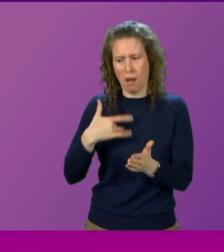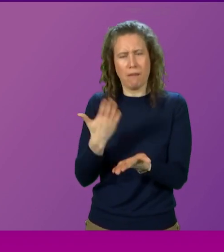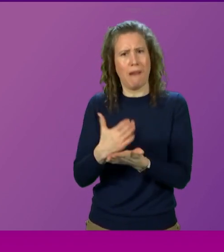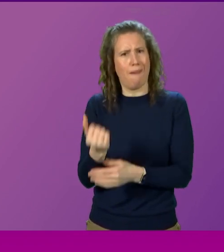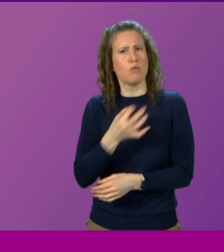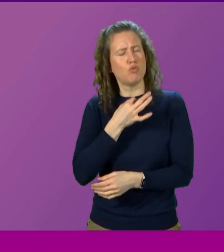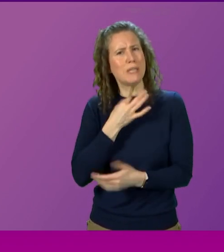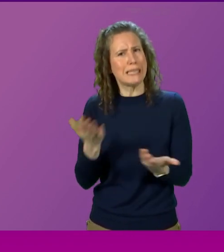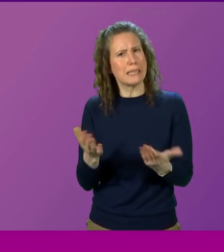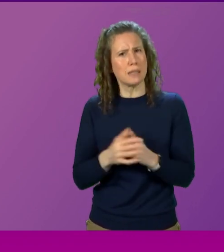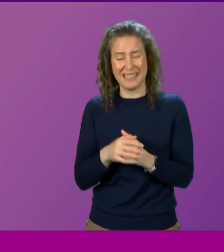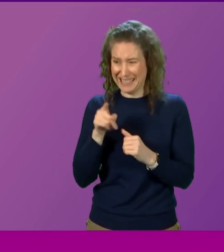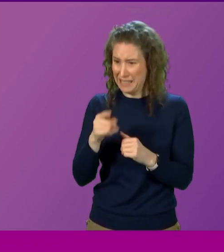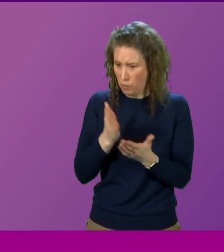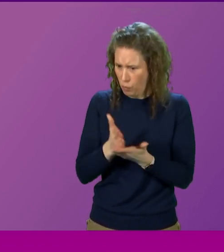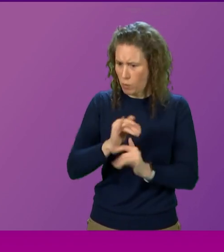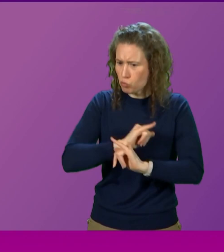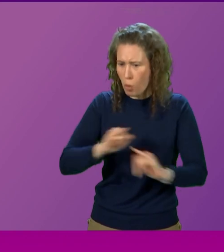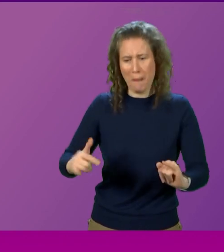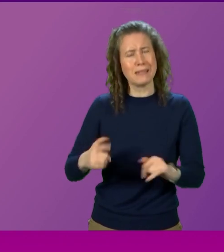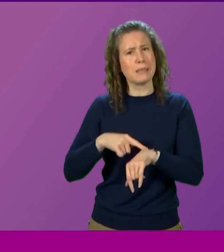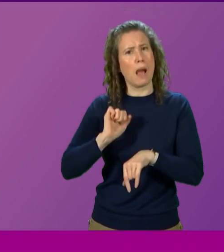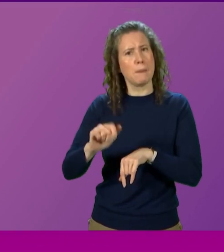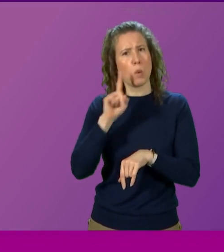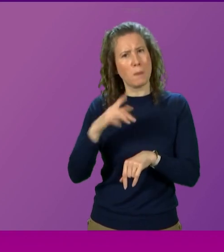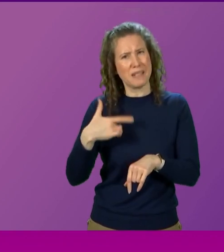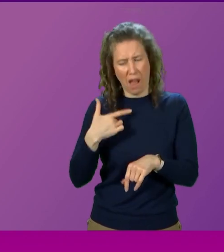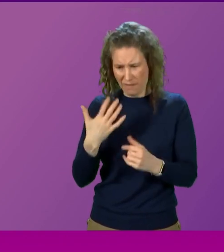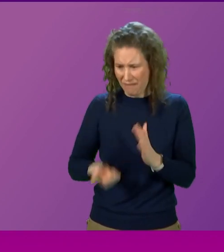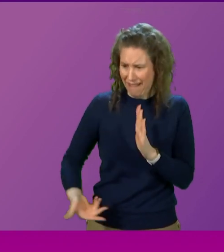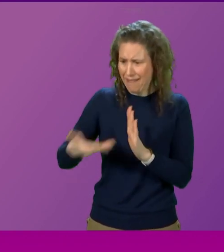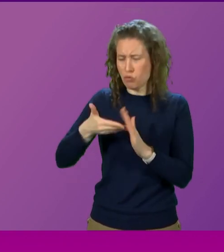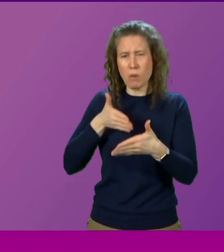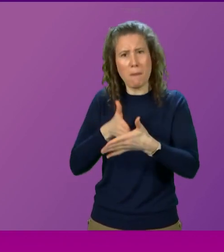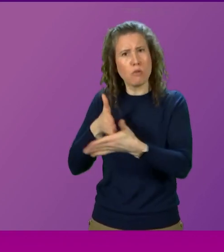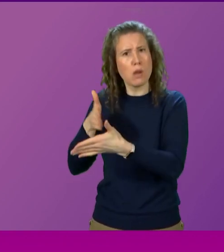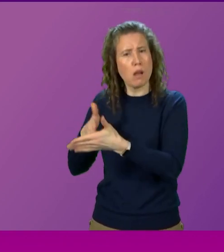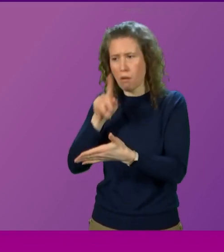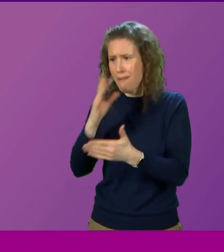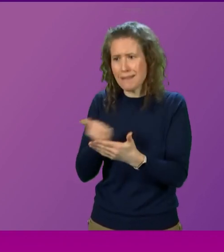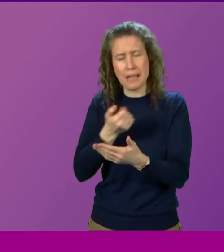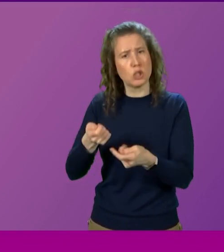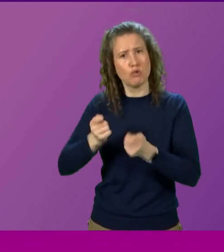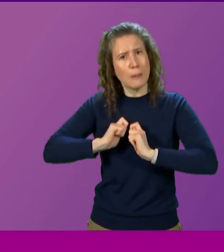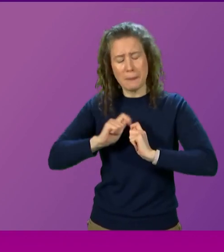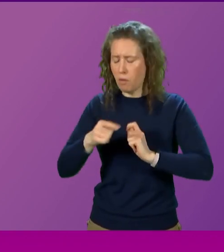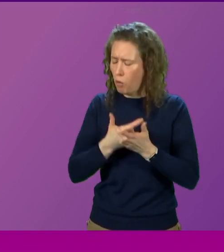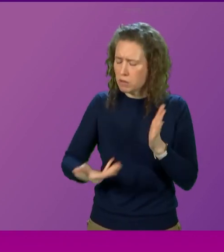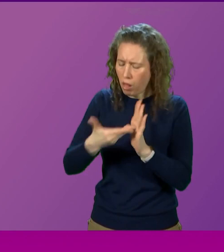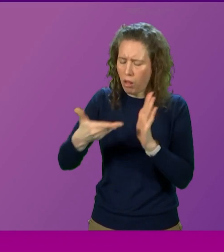At one of the most traumatic times in women’s lives, they are facing additional barriers to treatment and all the anxiety that comes with that.